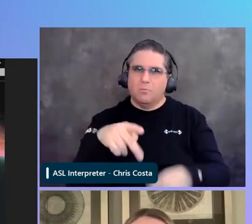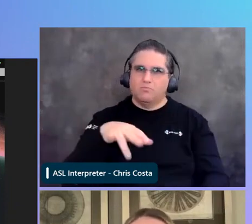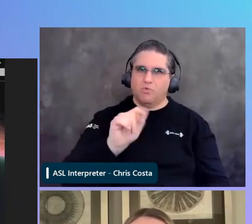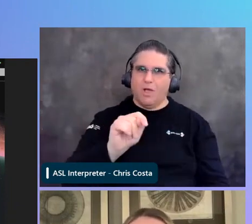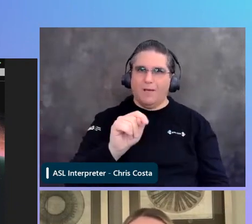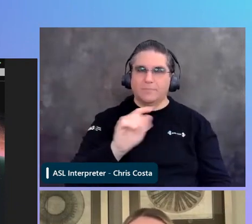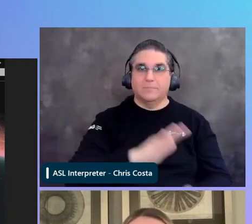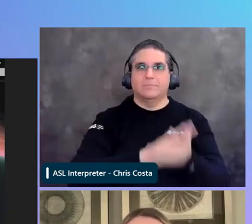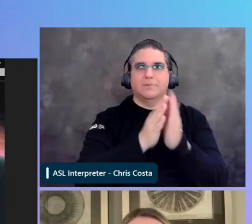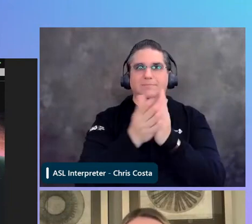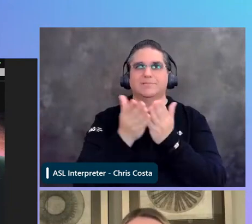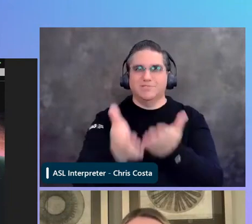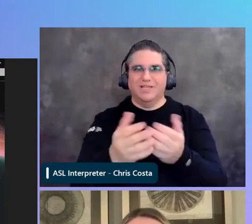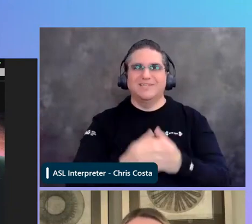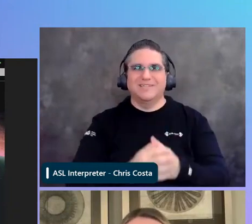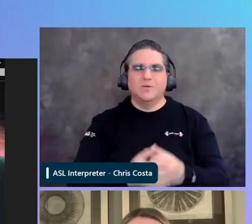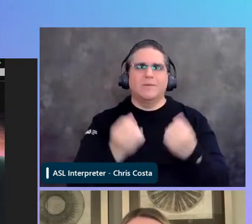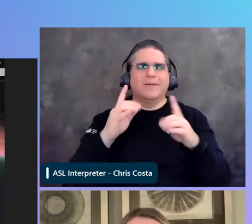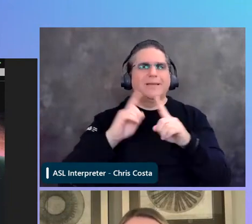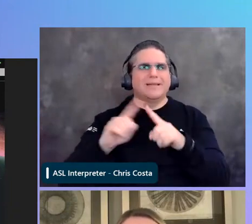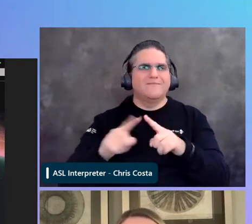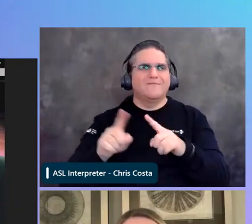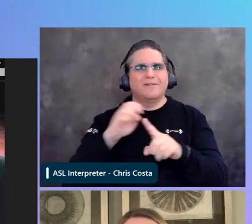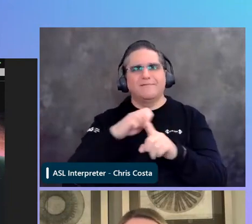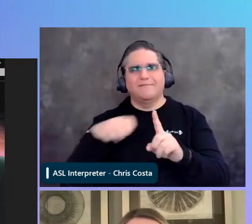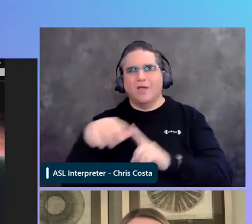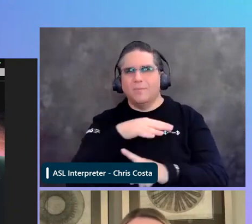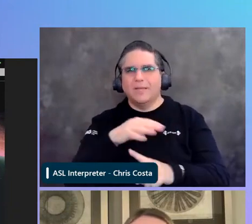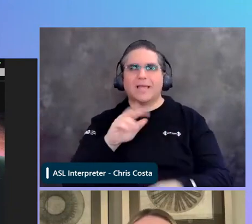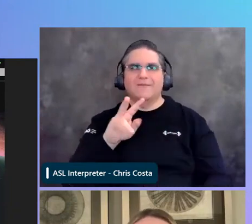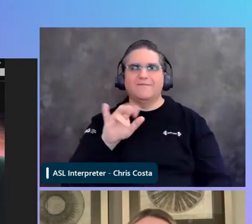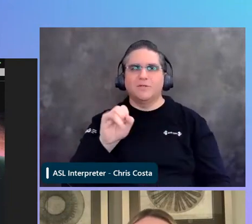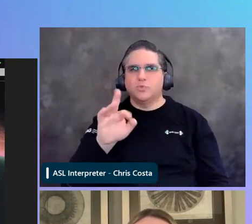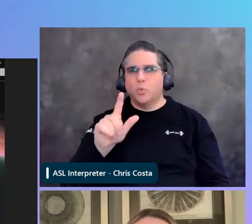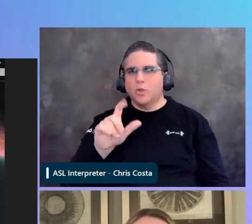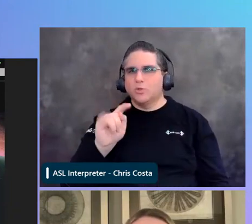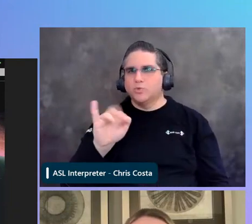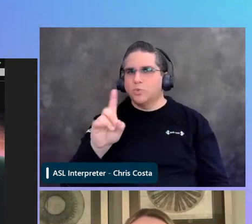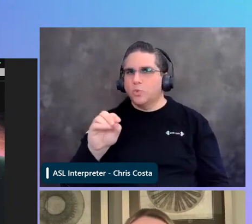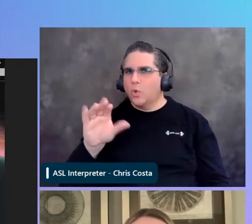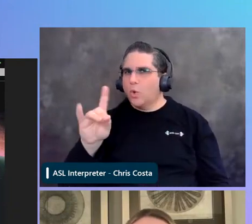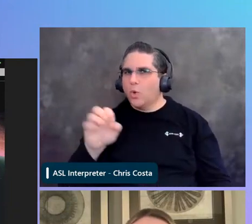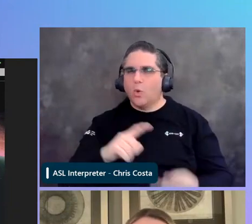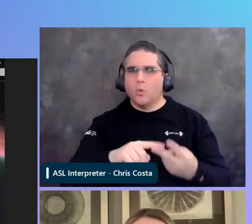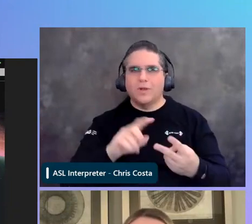development environments like visual Studio Code, Visual